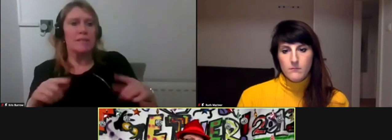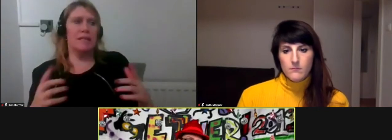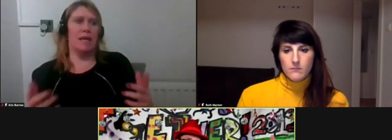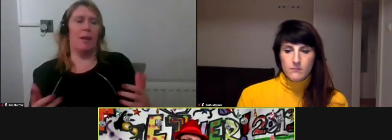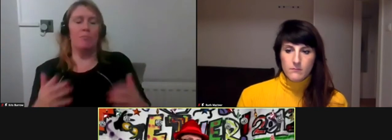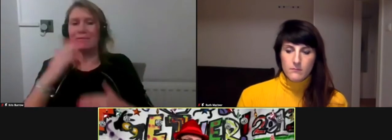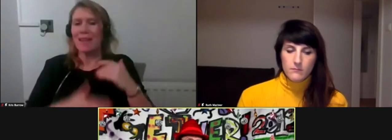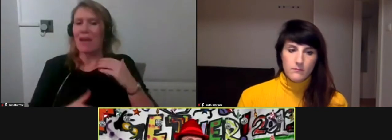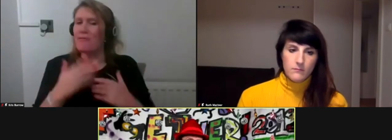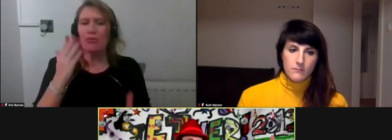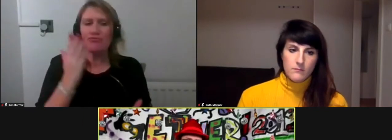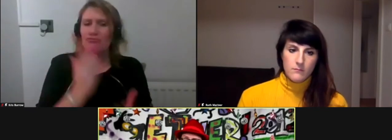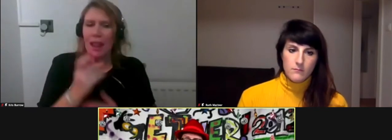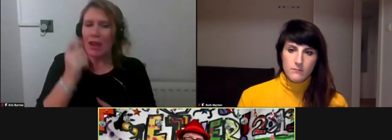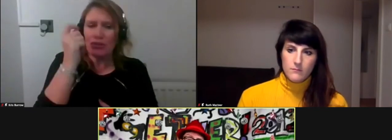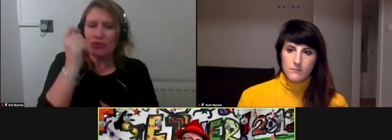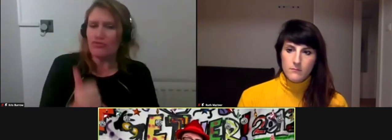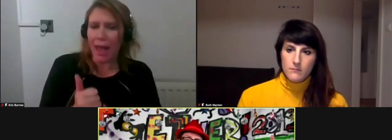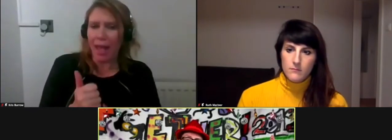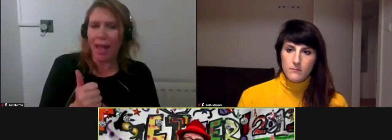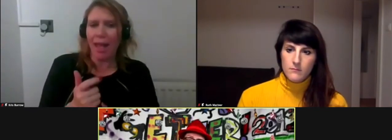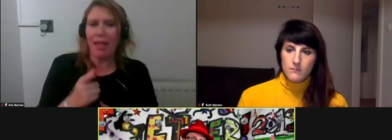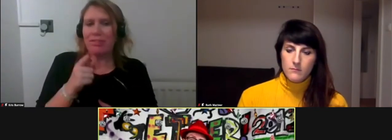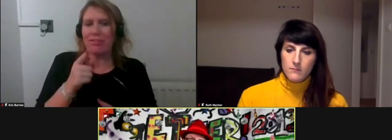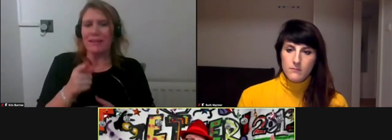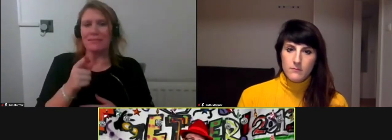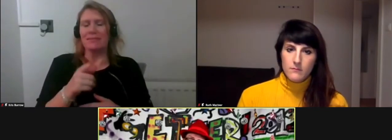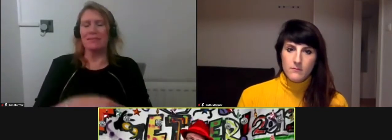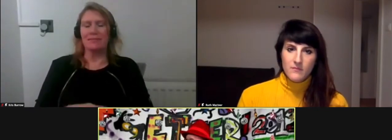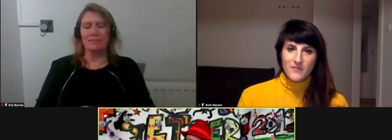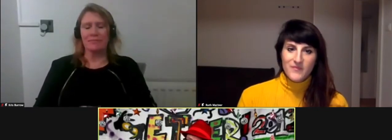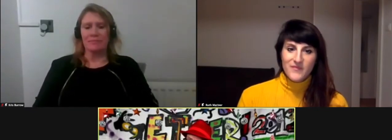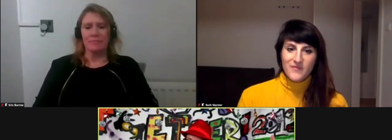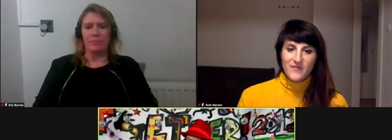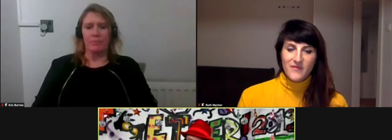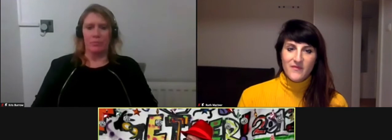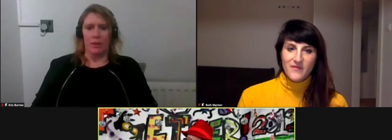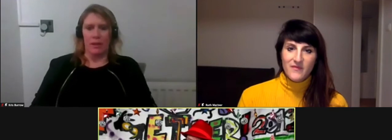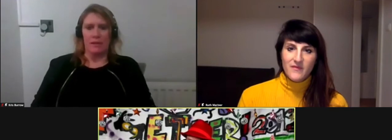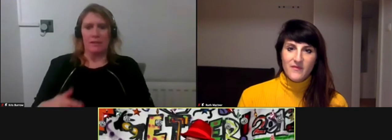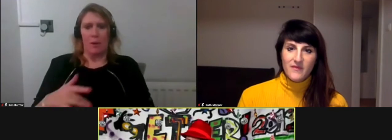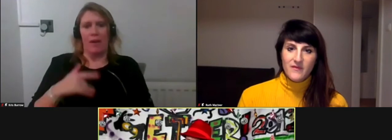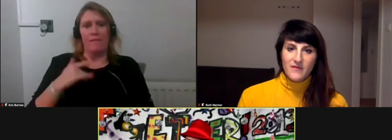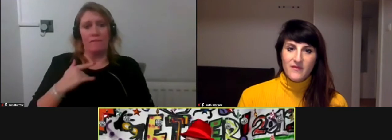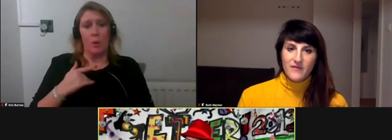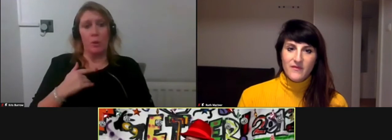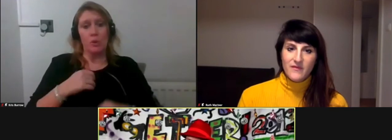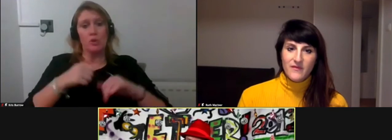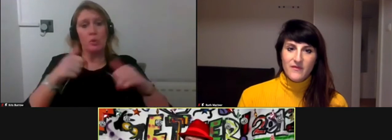seen to get any kind of, yeah, nothing like this ever. So I think you do, you would do quite well as the festivals as well.